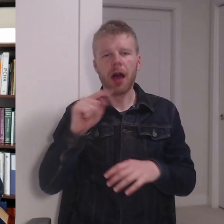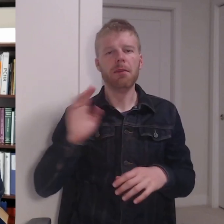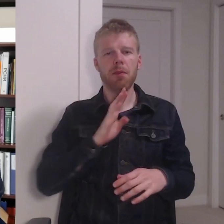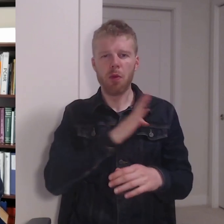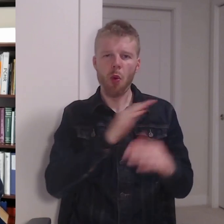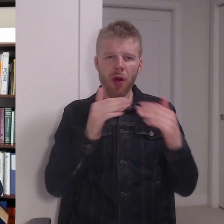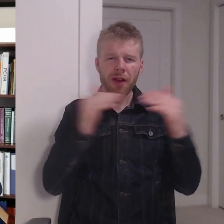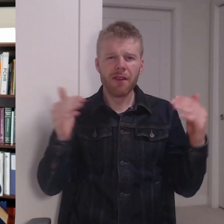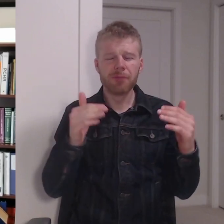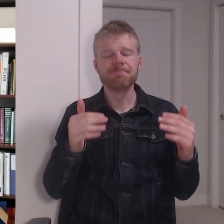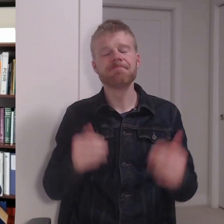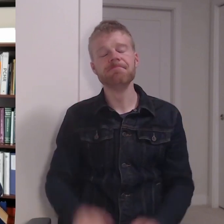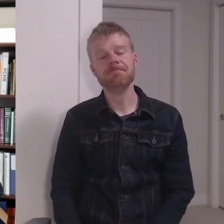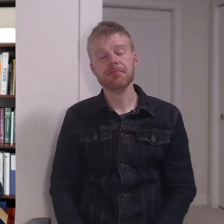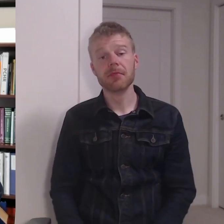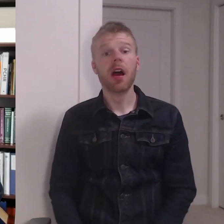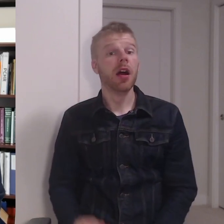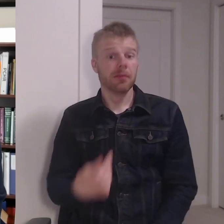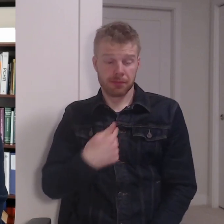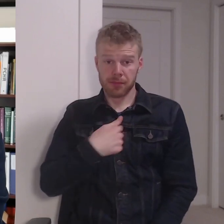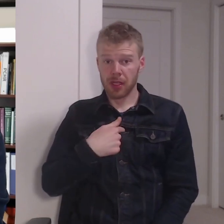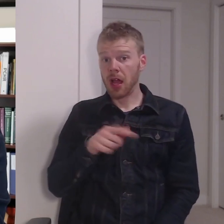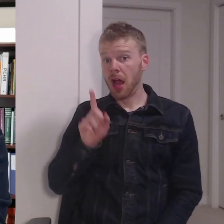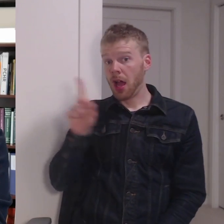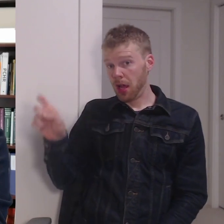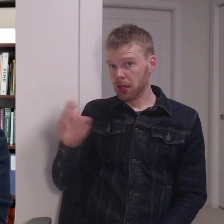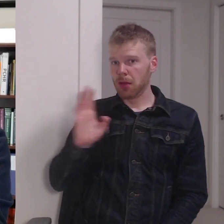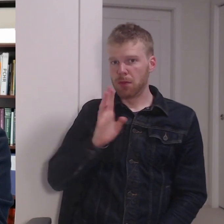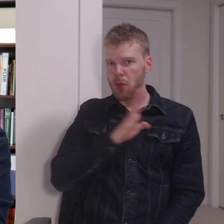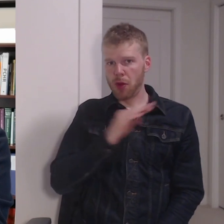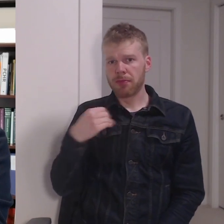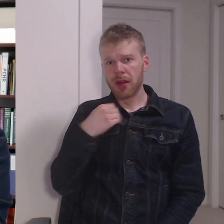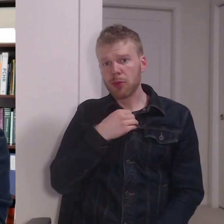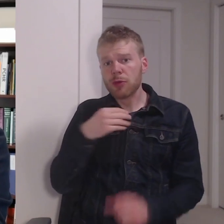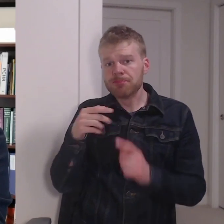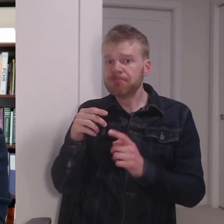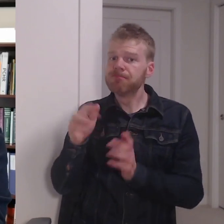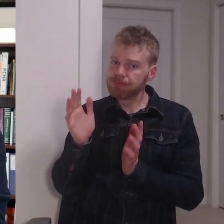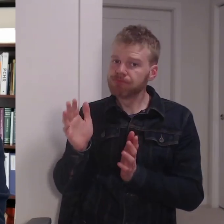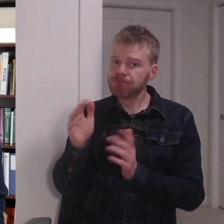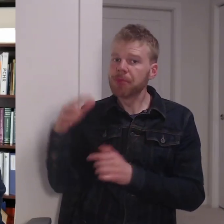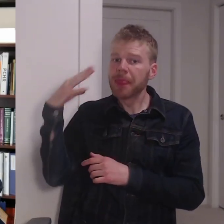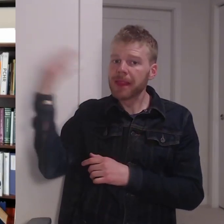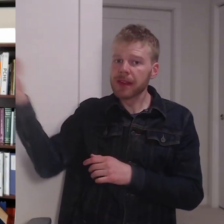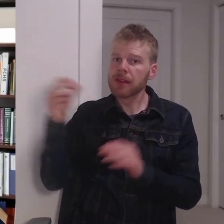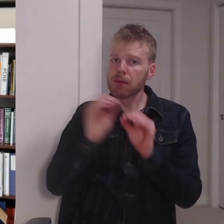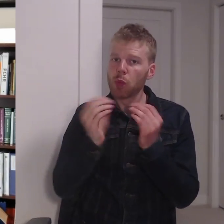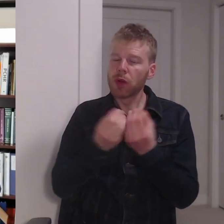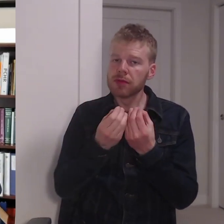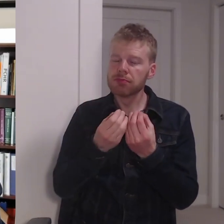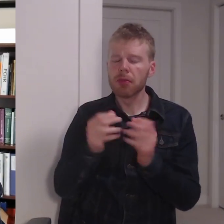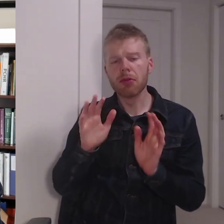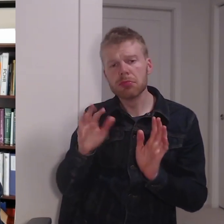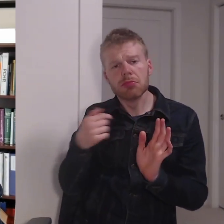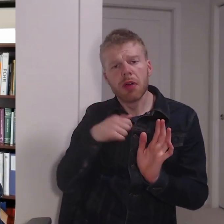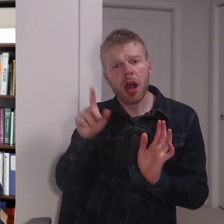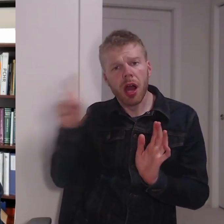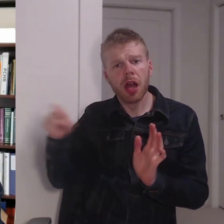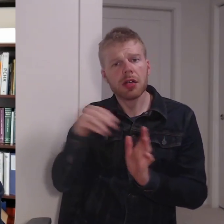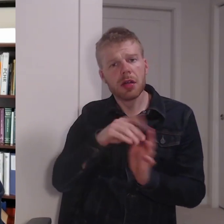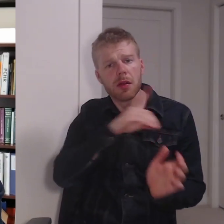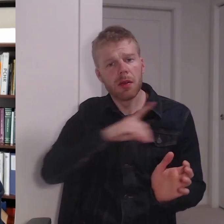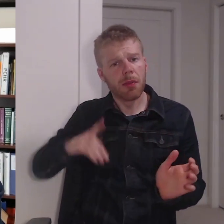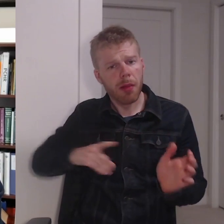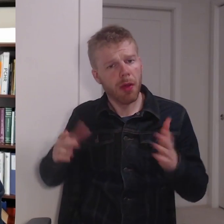the board level and I asked the board members to leave the organization in a